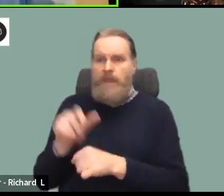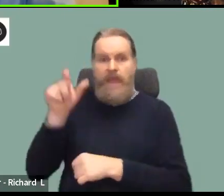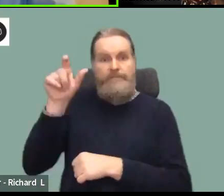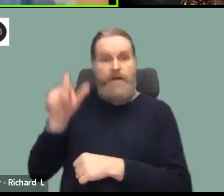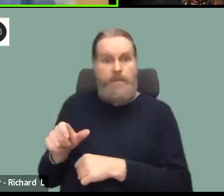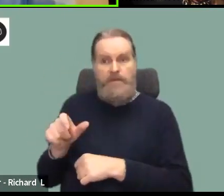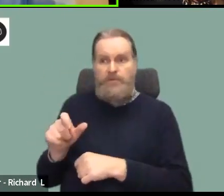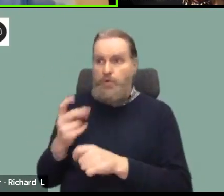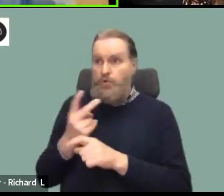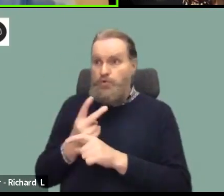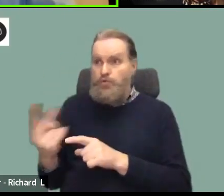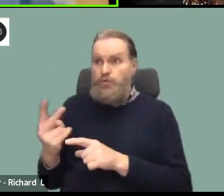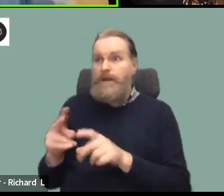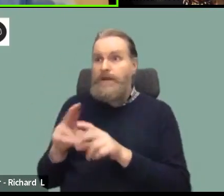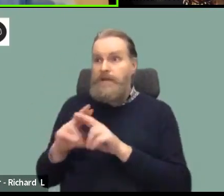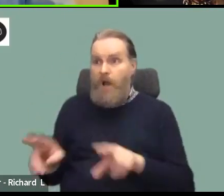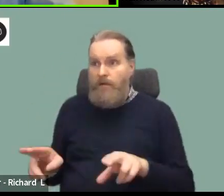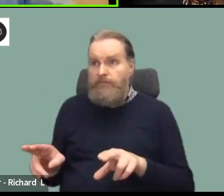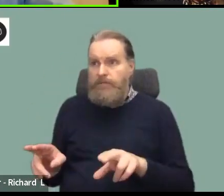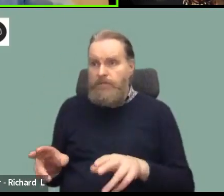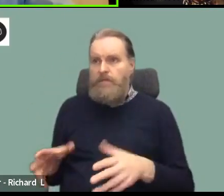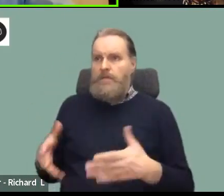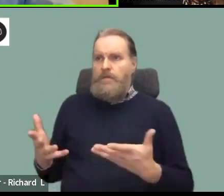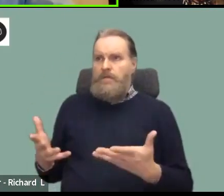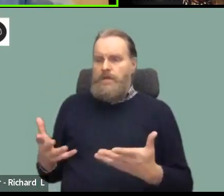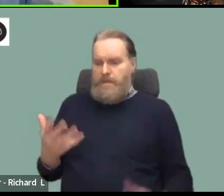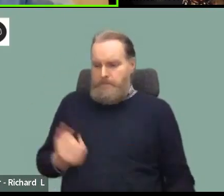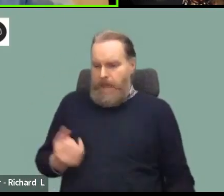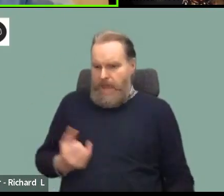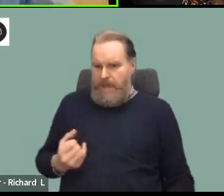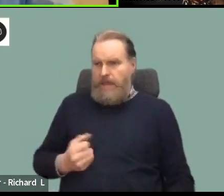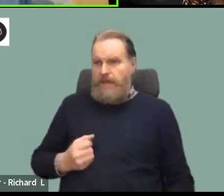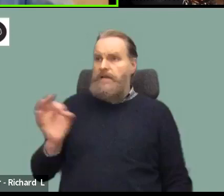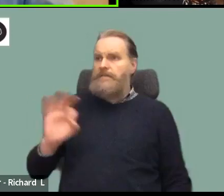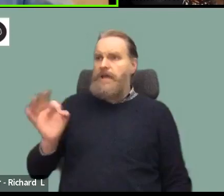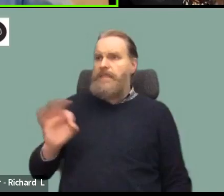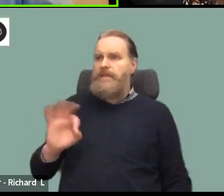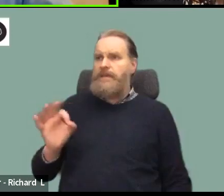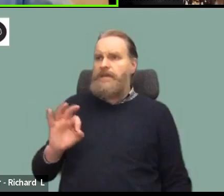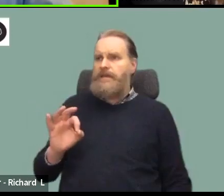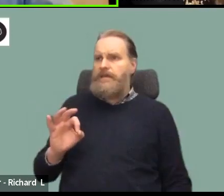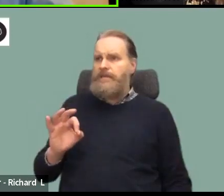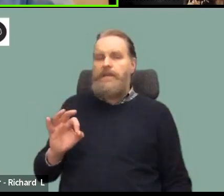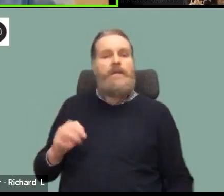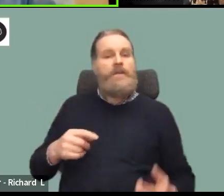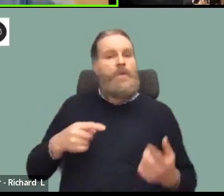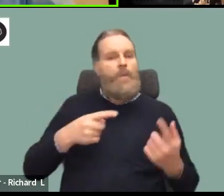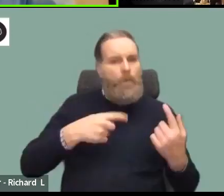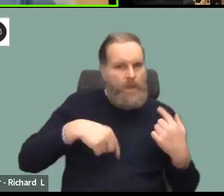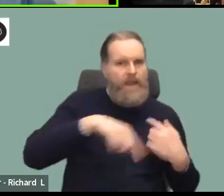on in some cases in some cases for two to three weeks in some to three weeks in some cases even a month.